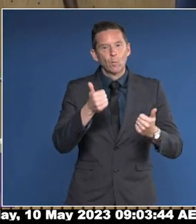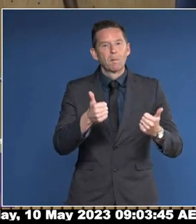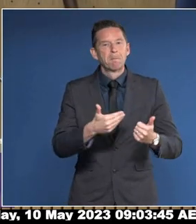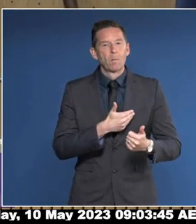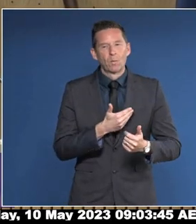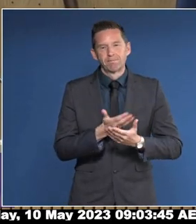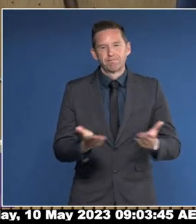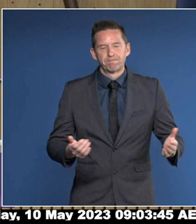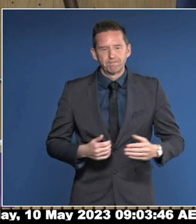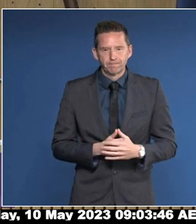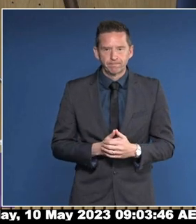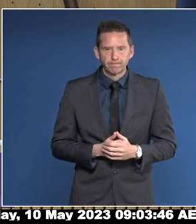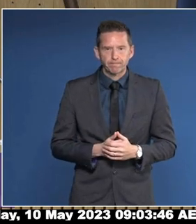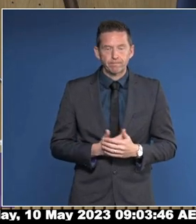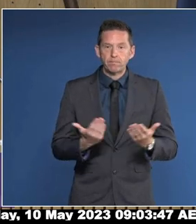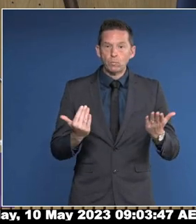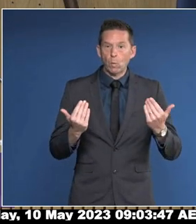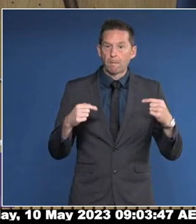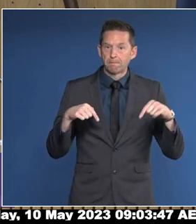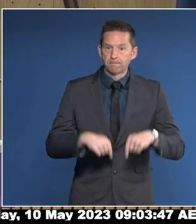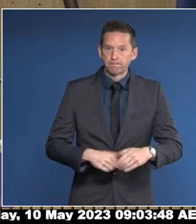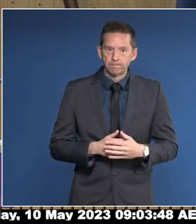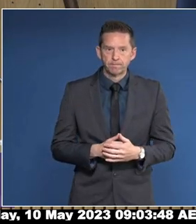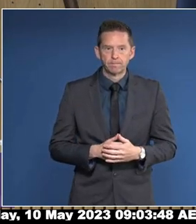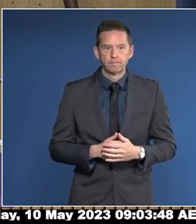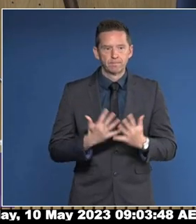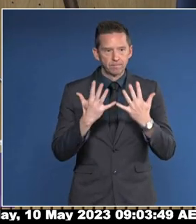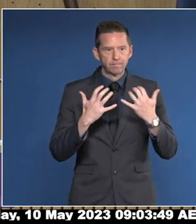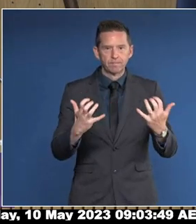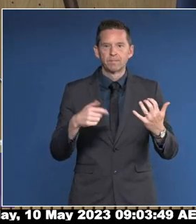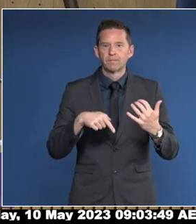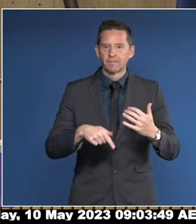We welcome everyone who is attending the Public hearing in the Royal Commission